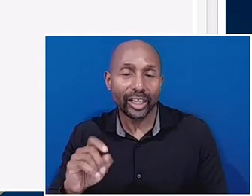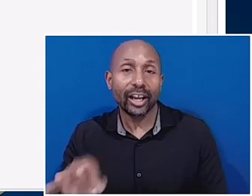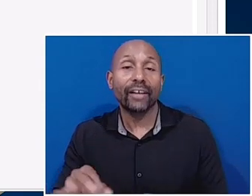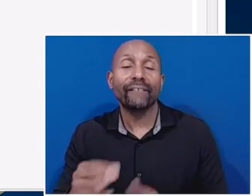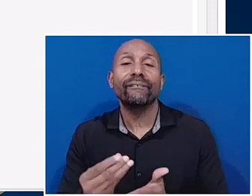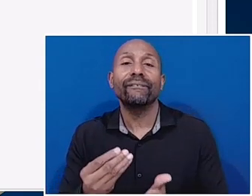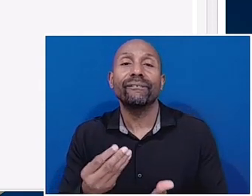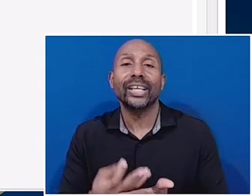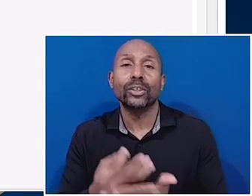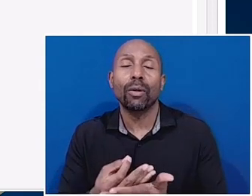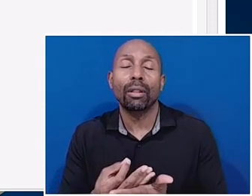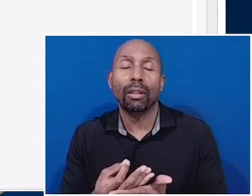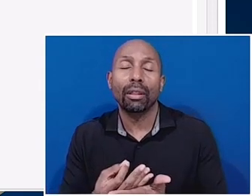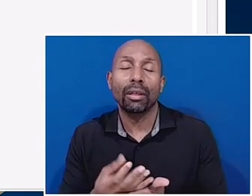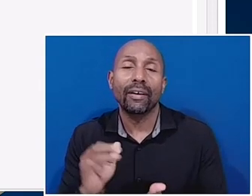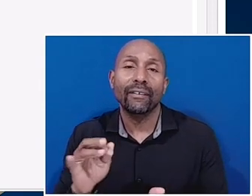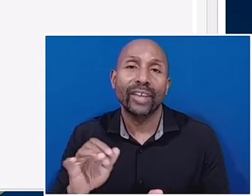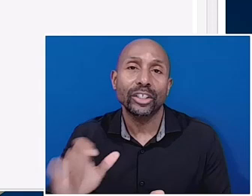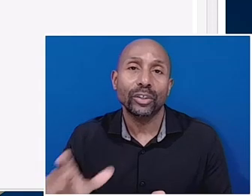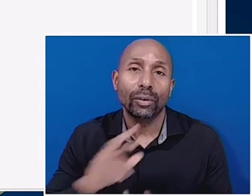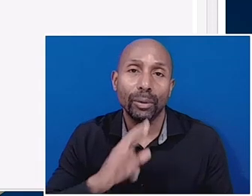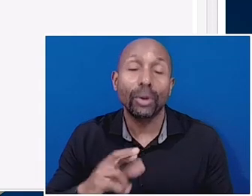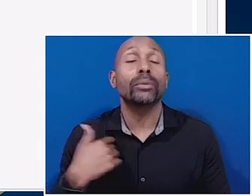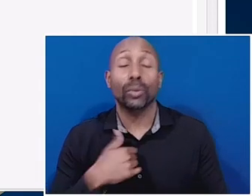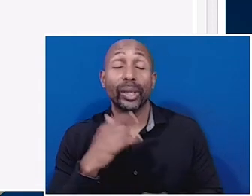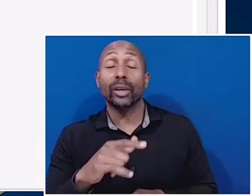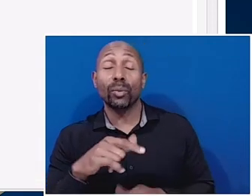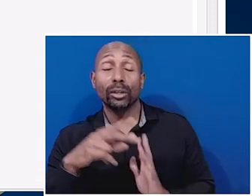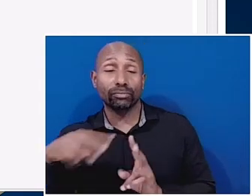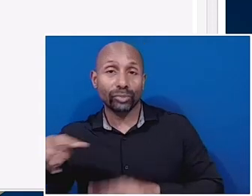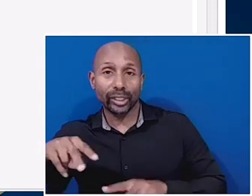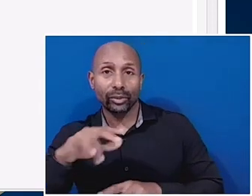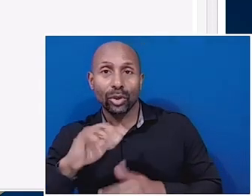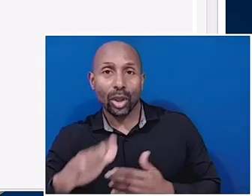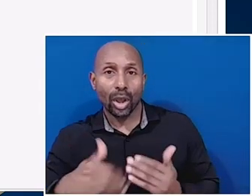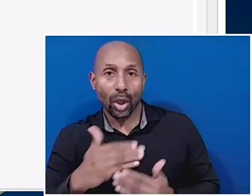at all your suggestions and, you know,